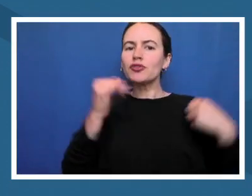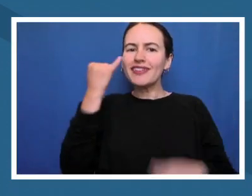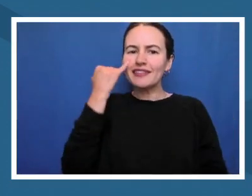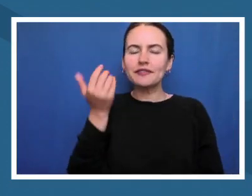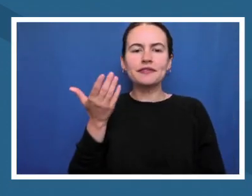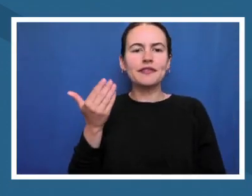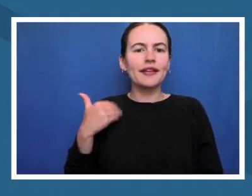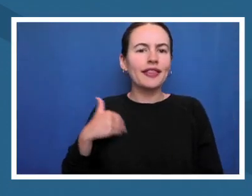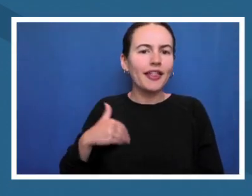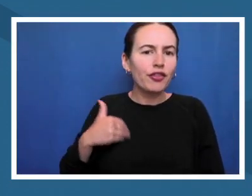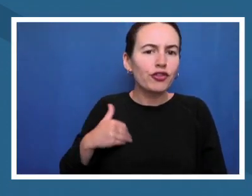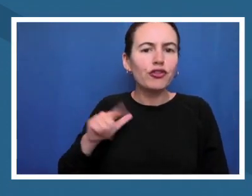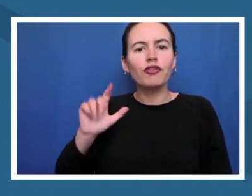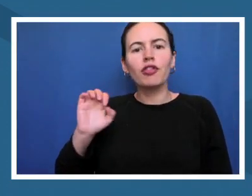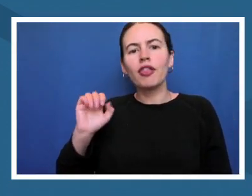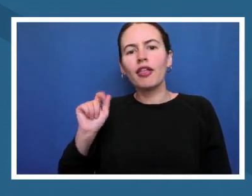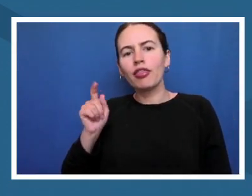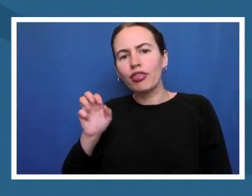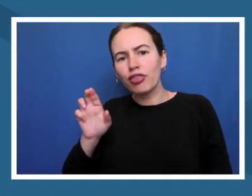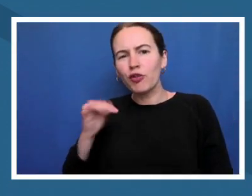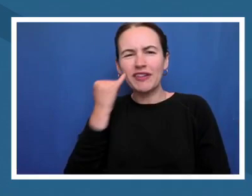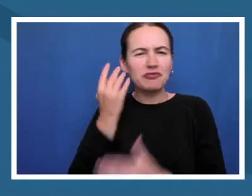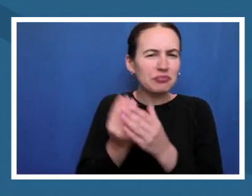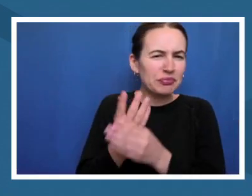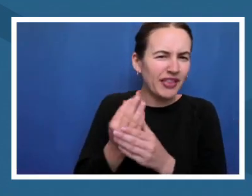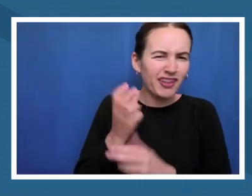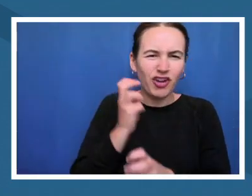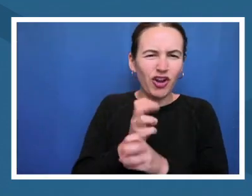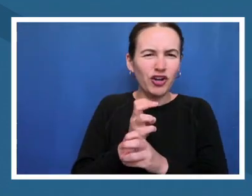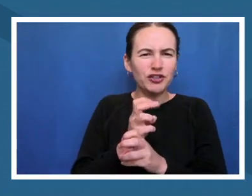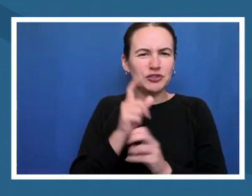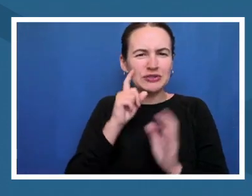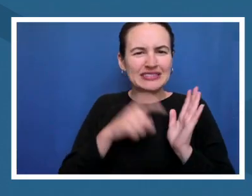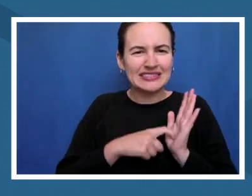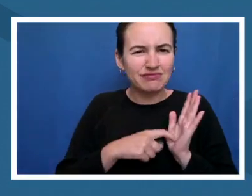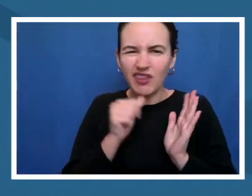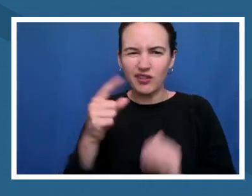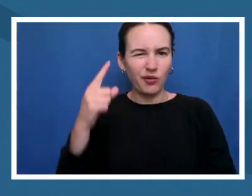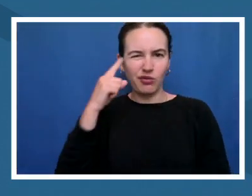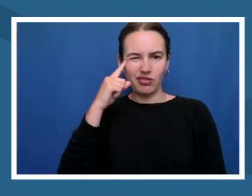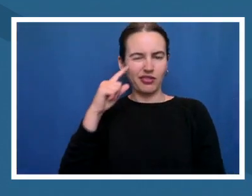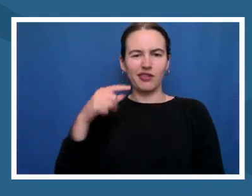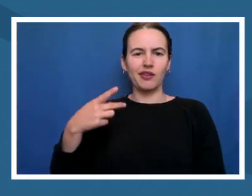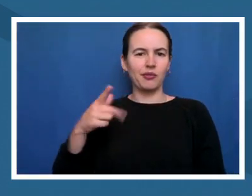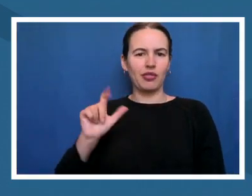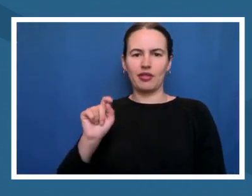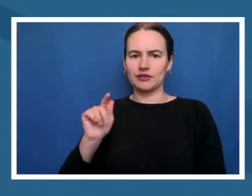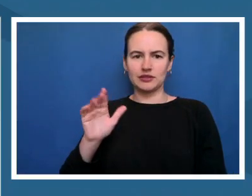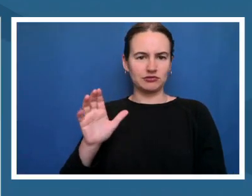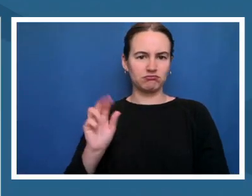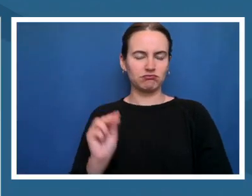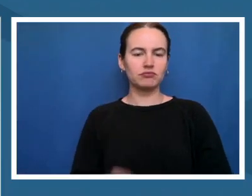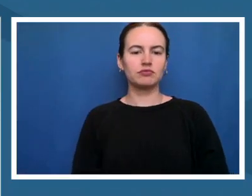it's hard to tell but i don't think it's plastic or anything like that